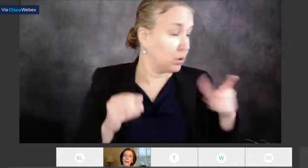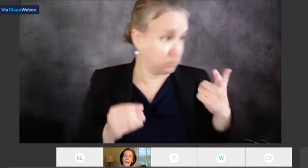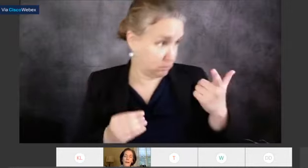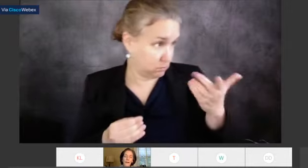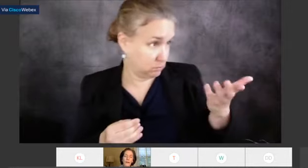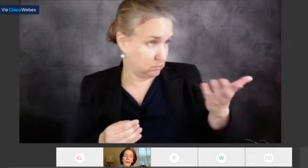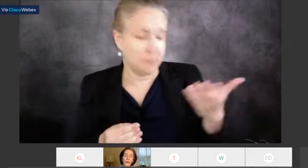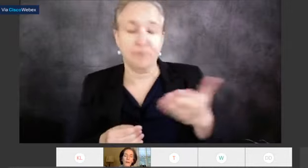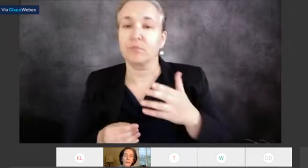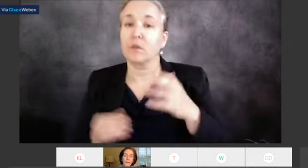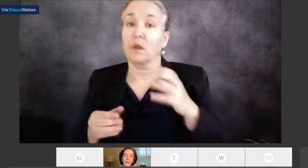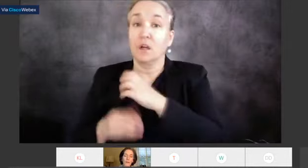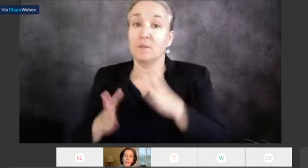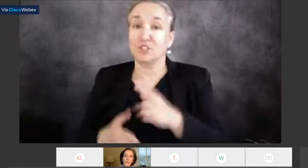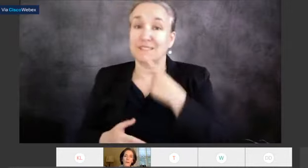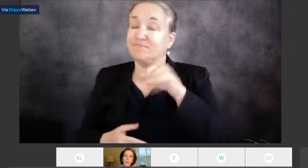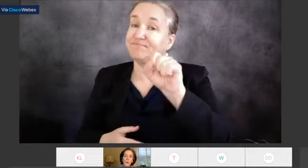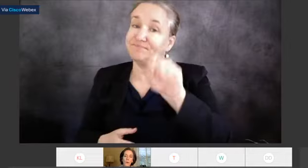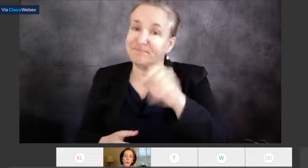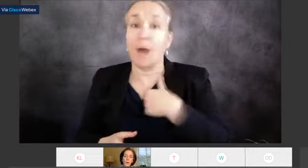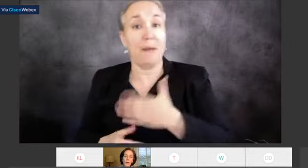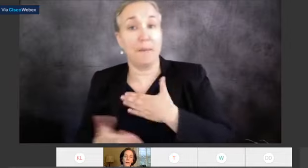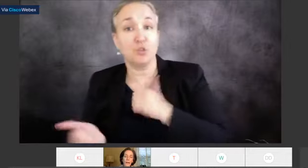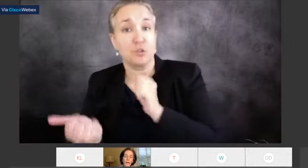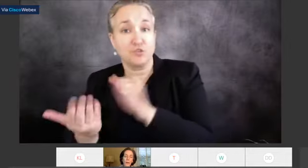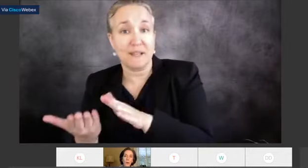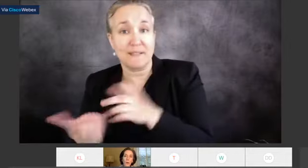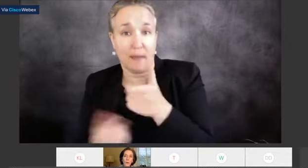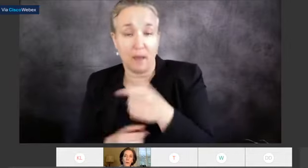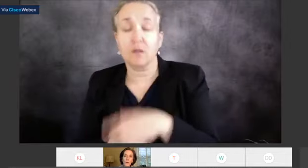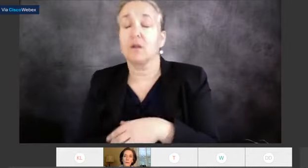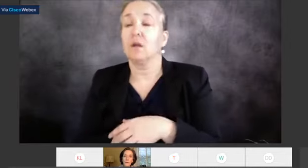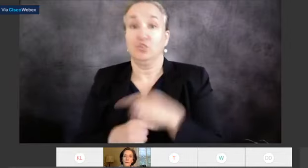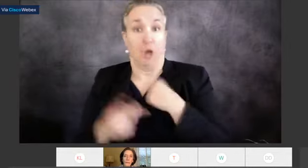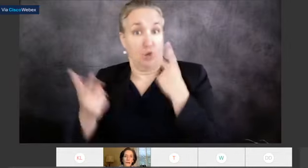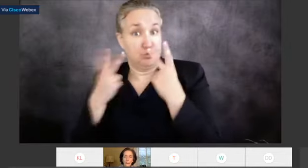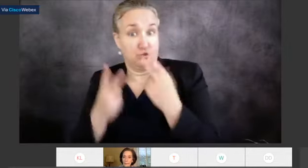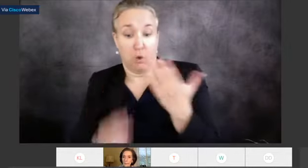[Commissioner] yeah you know and i'm happy to address that so what i saw were